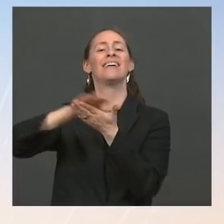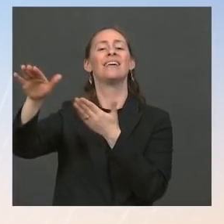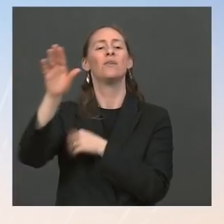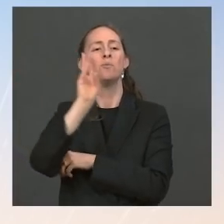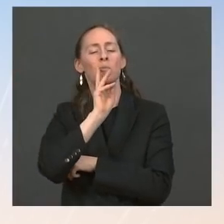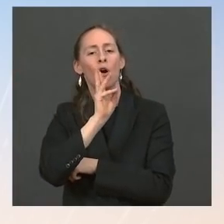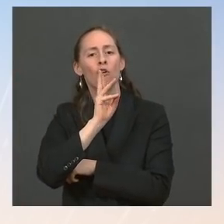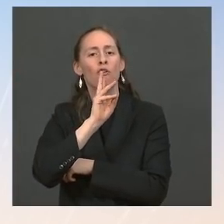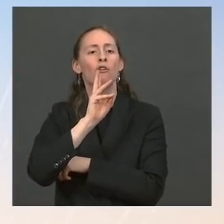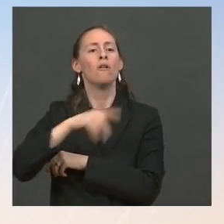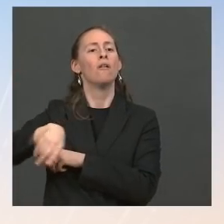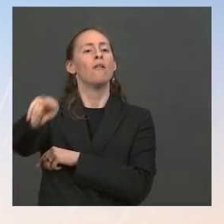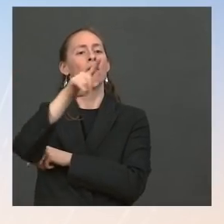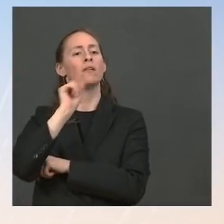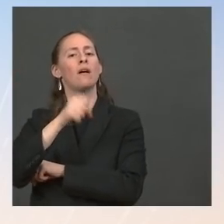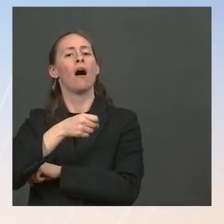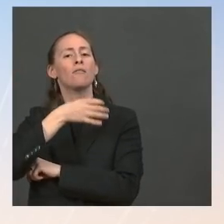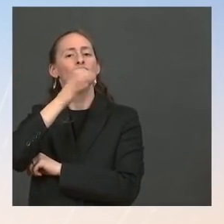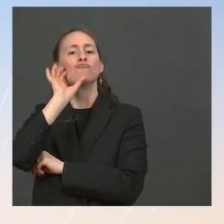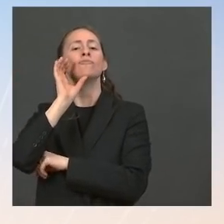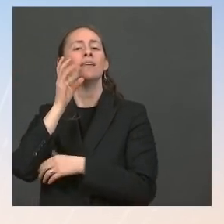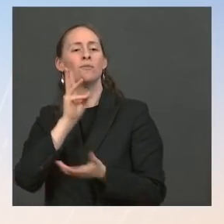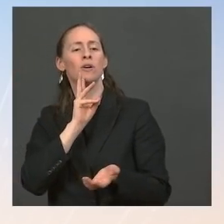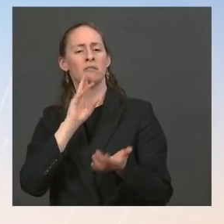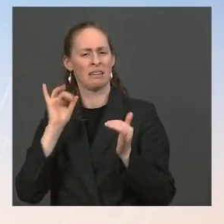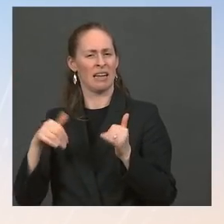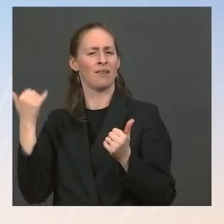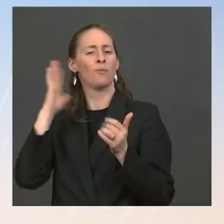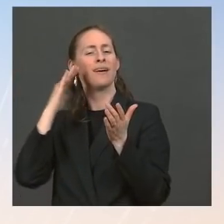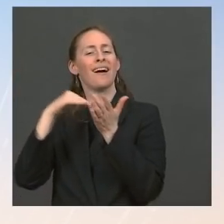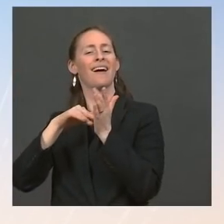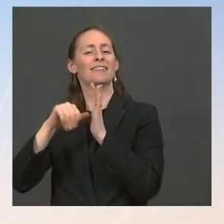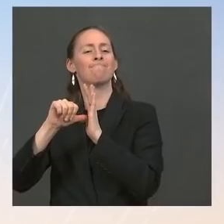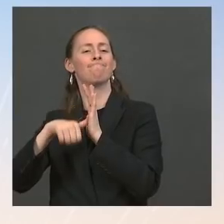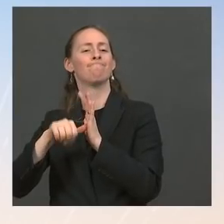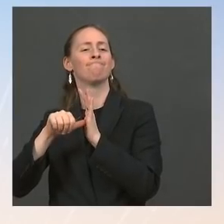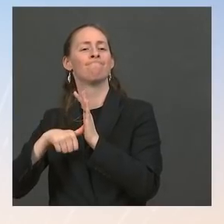and the President will talk about this today -- who have been sitting in, you know, McDonald's or Walmart parking lots